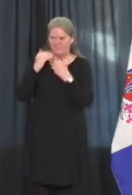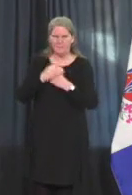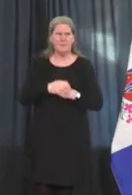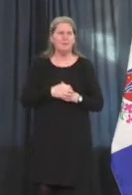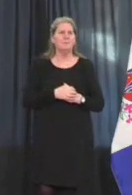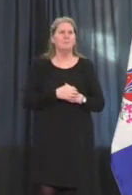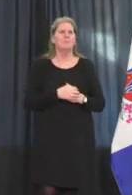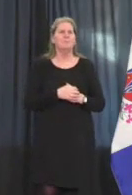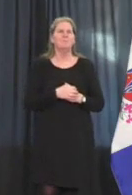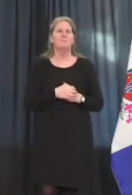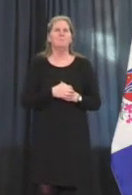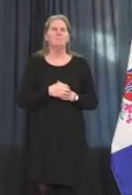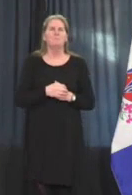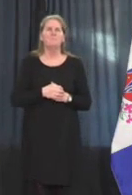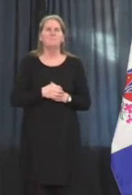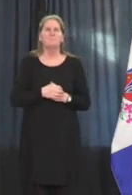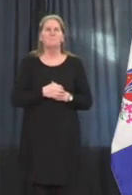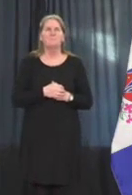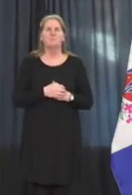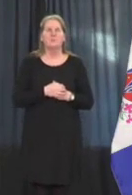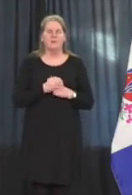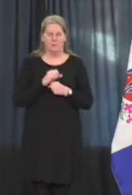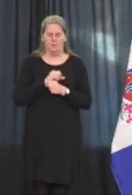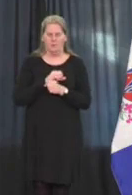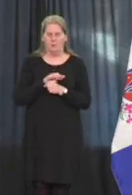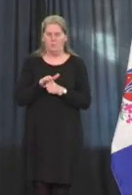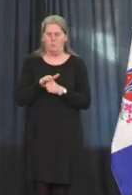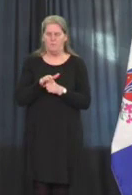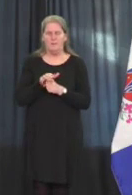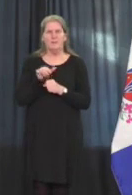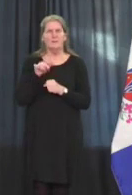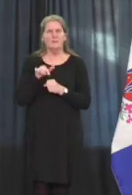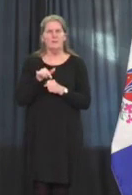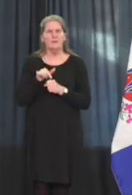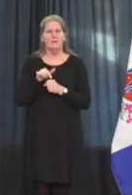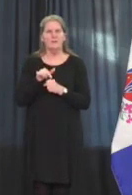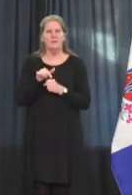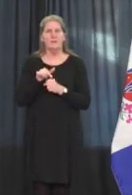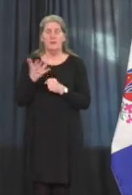STREICKER. THE COVID-19 GLOBAL PANDEMIC HAS